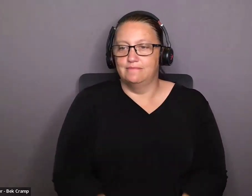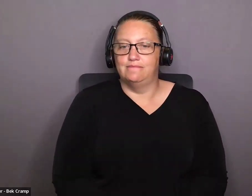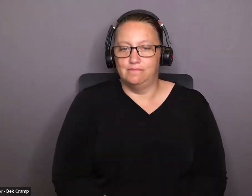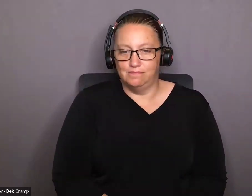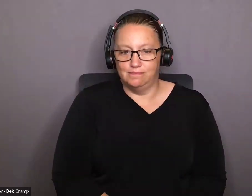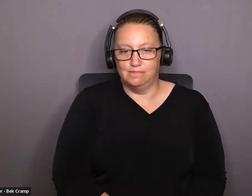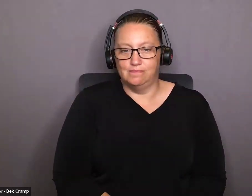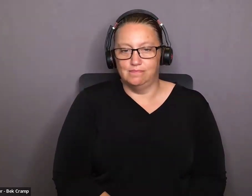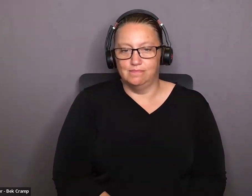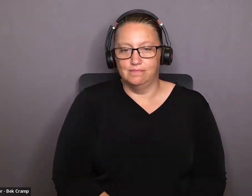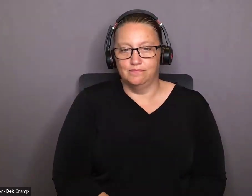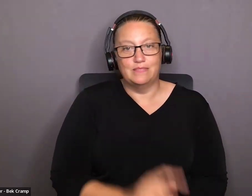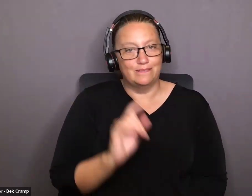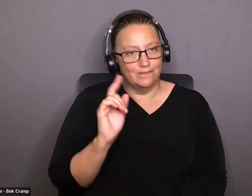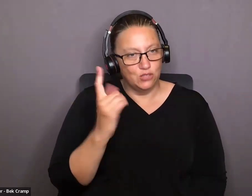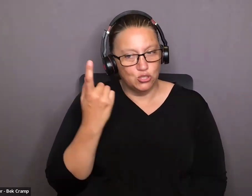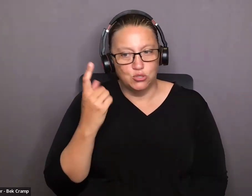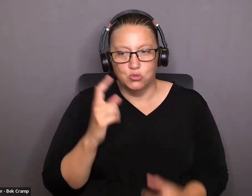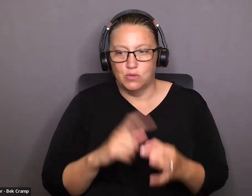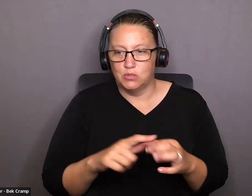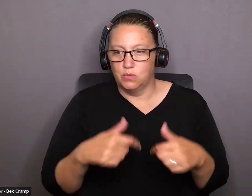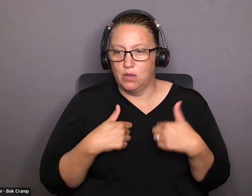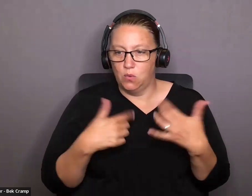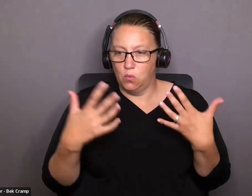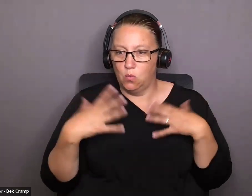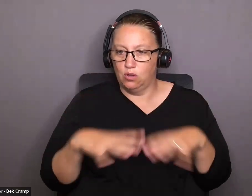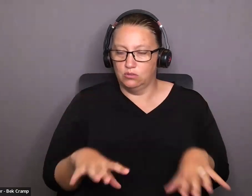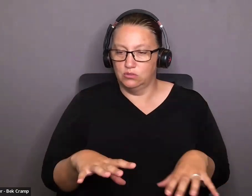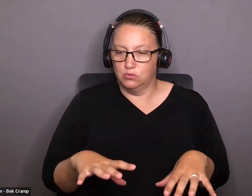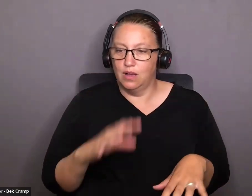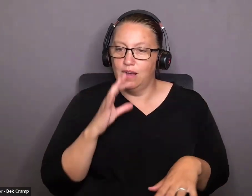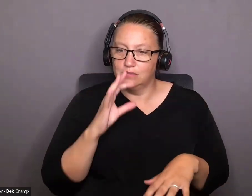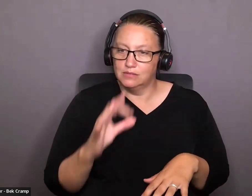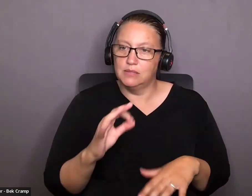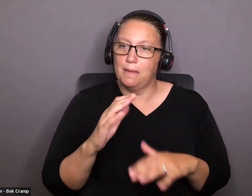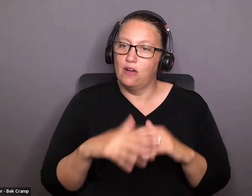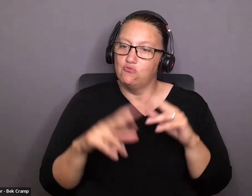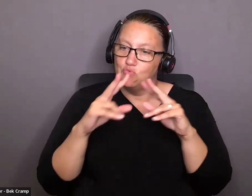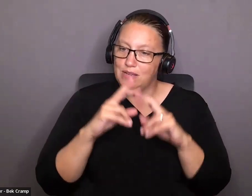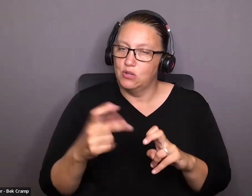So the first question we want to ask is about research and evidence gaps.